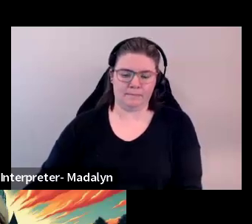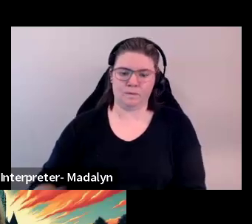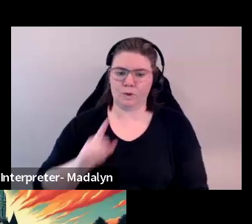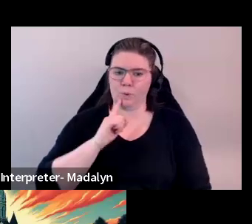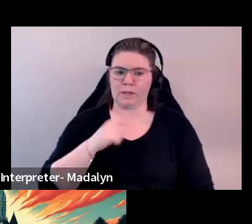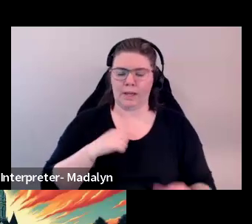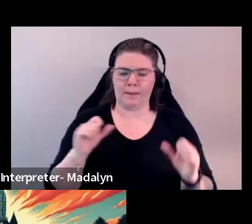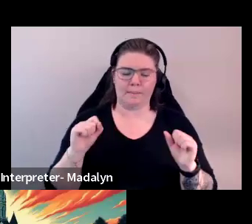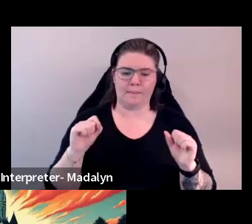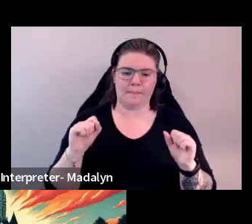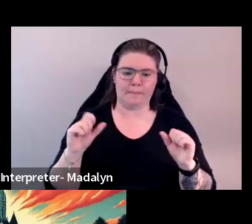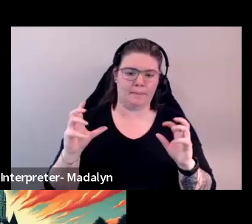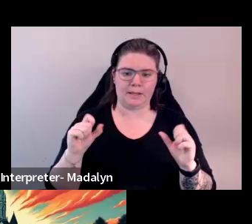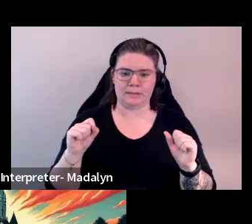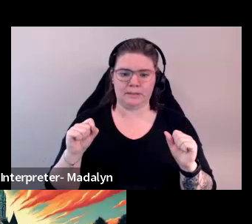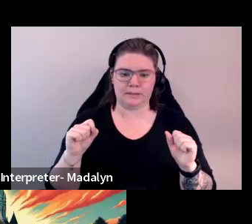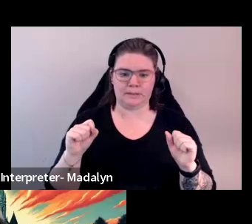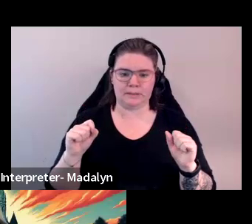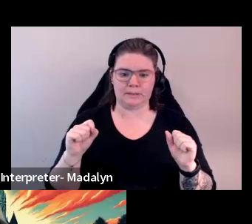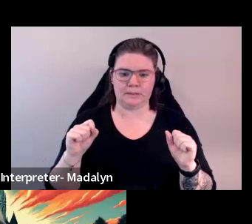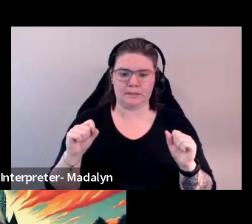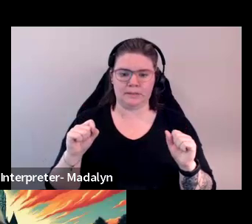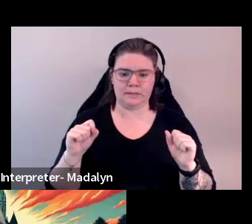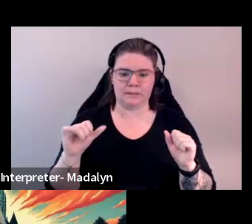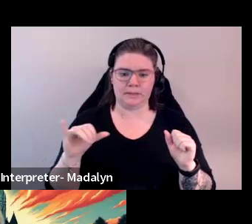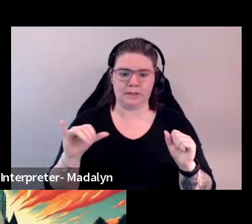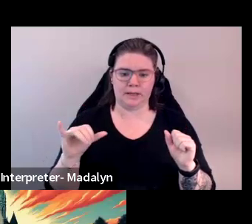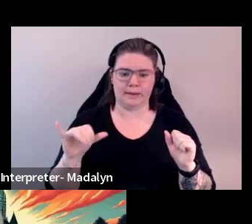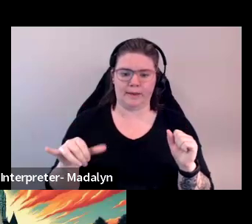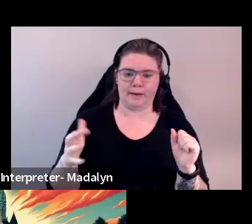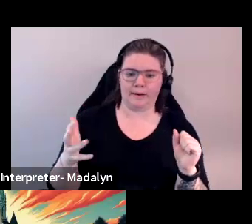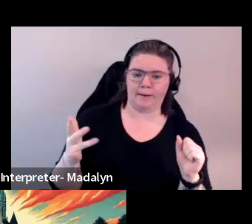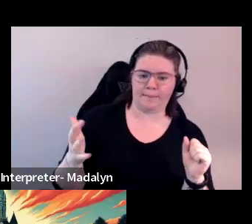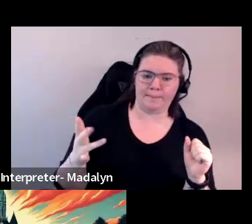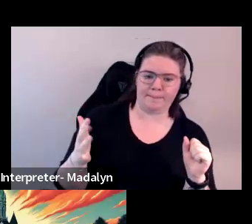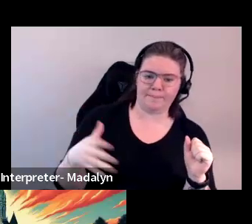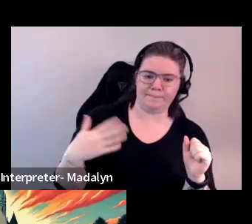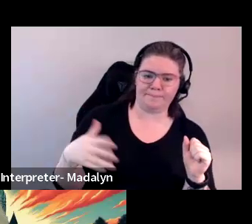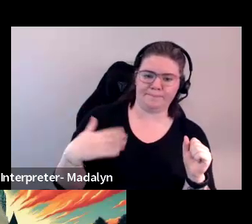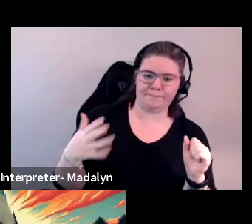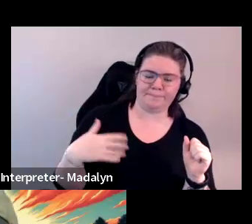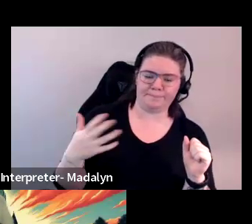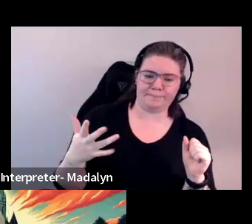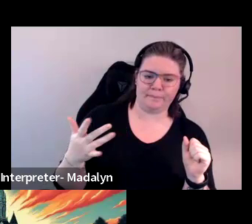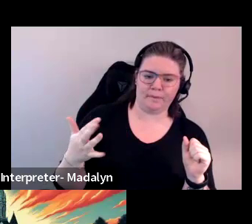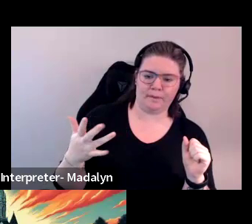Tom Olin: times when things like, you know, like that. Tom Olin: there's a there's something I